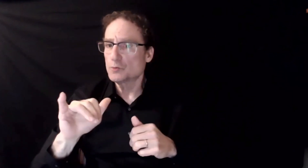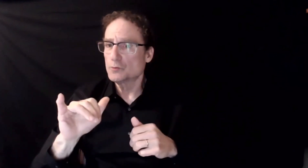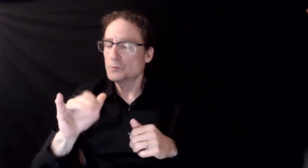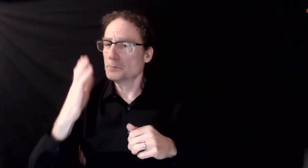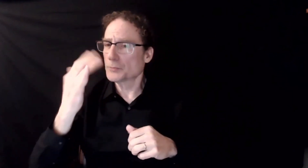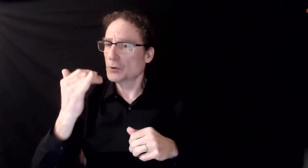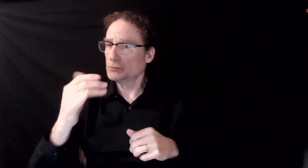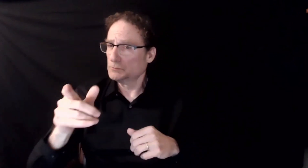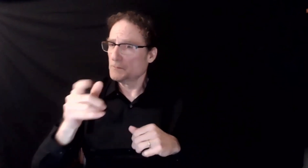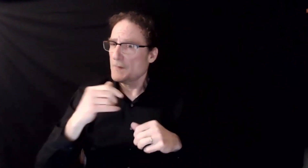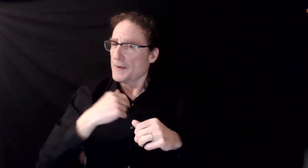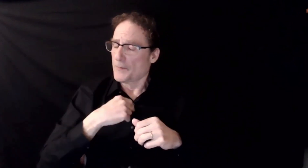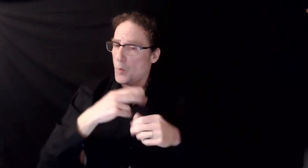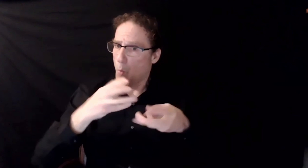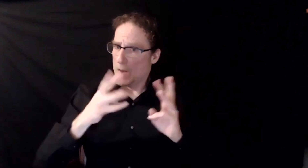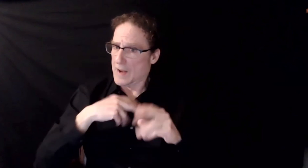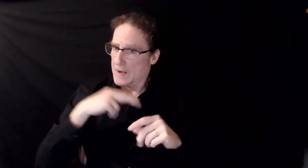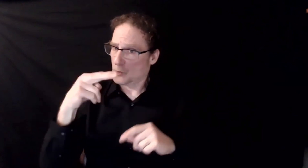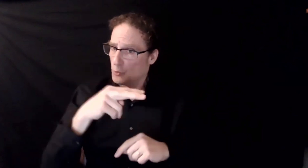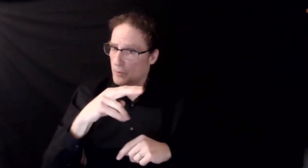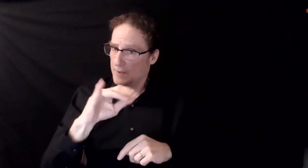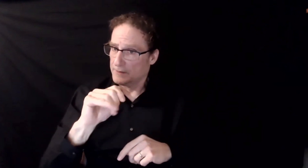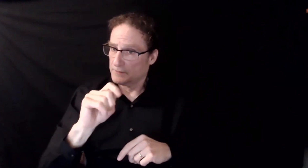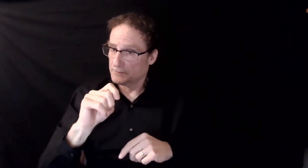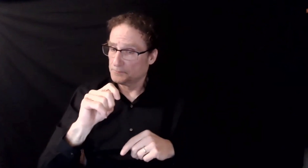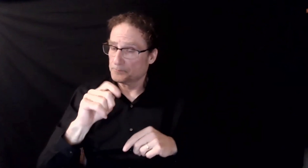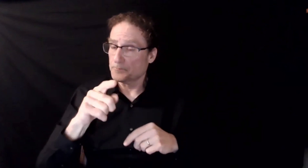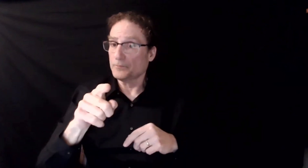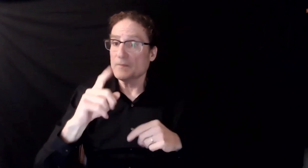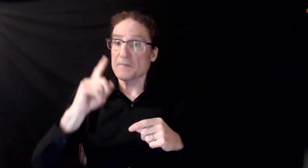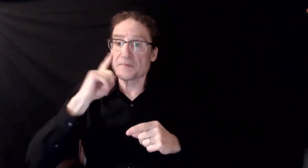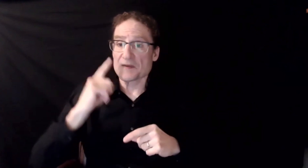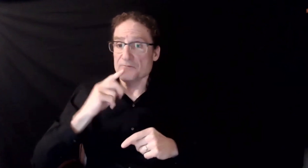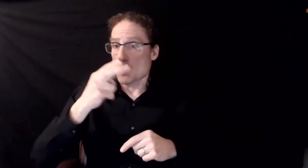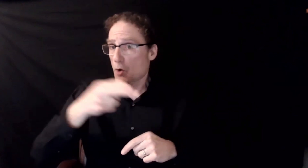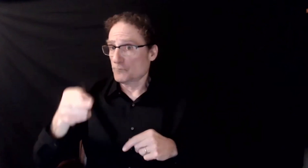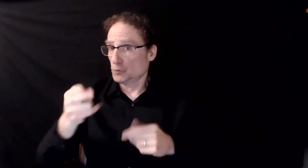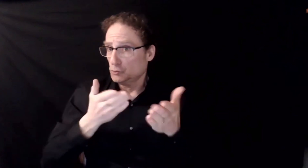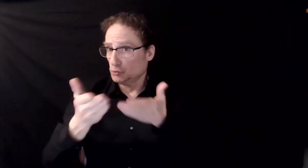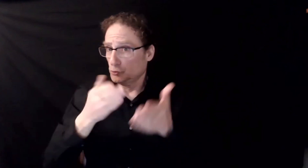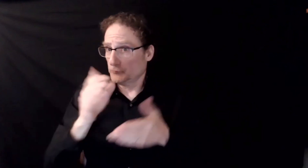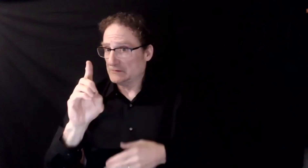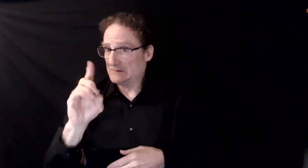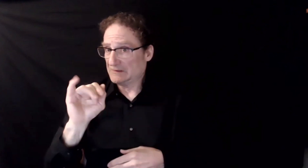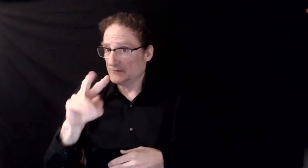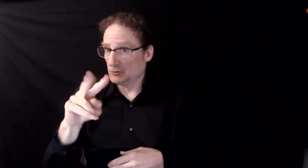should be more involved with the community going forward. The way I look at it is that Deaf